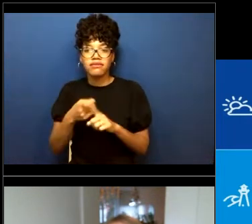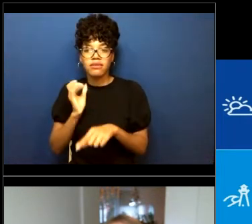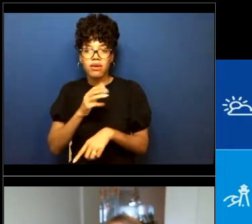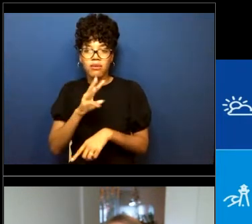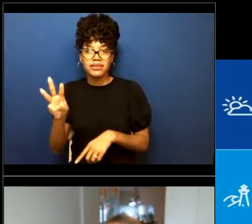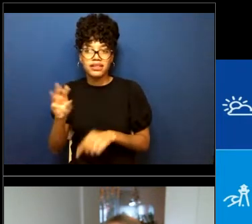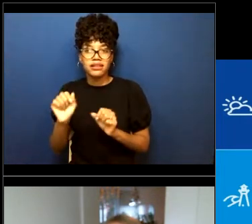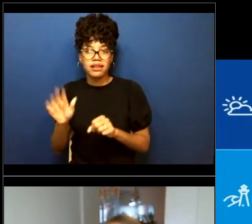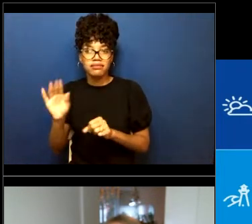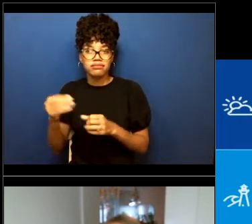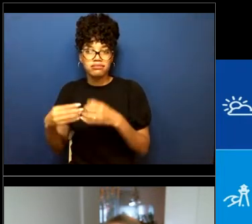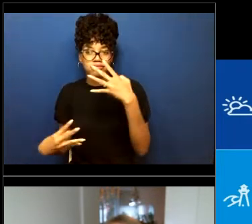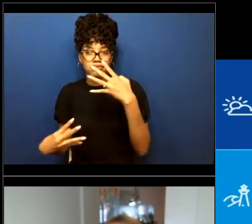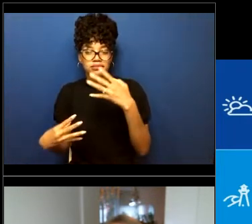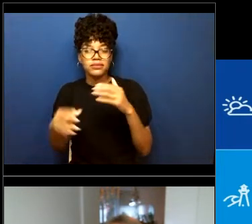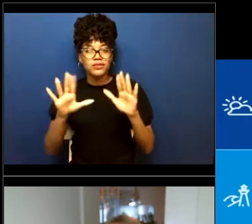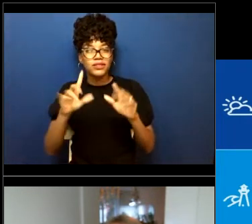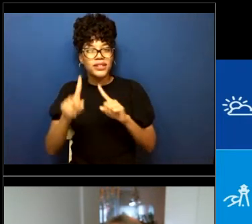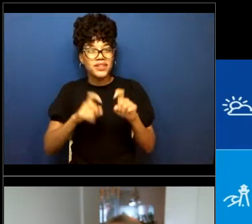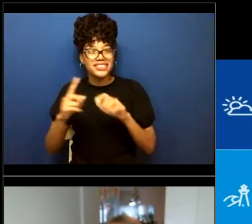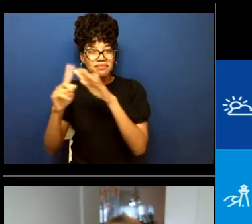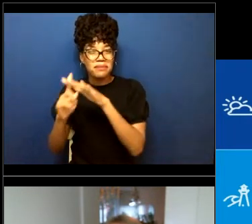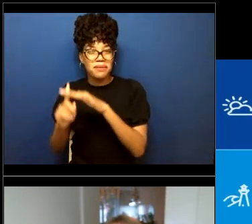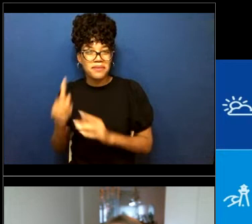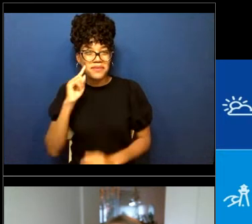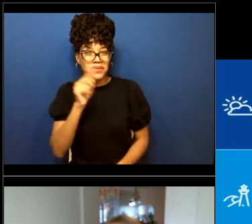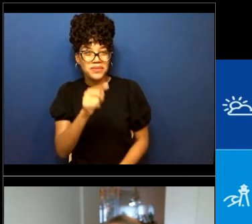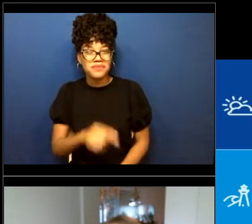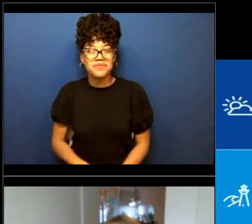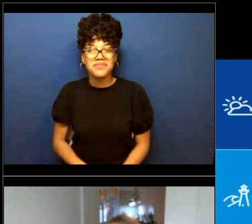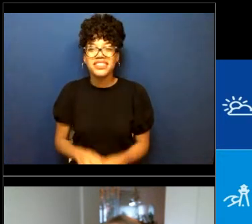But some really great questions came in for you, Katie. So I'm going to have you answer a few